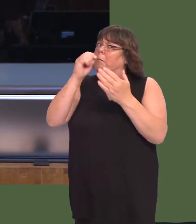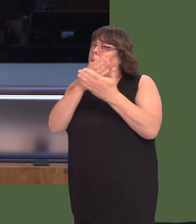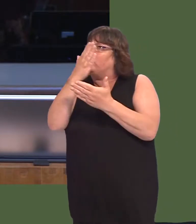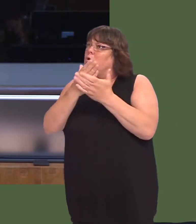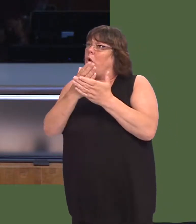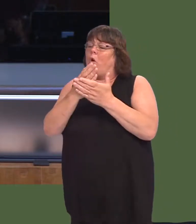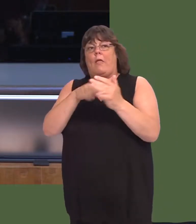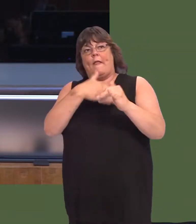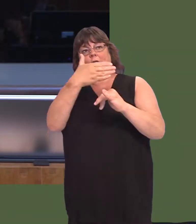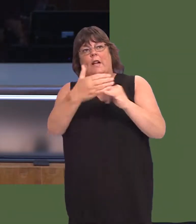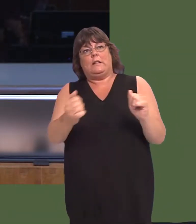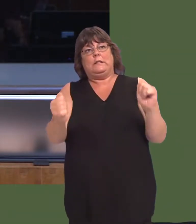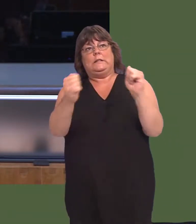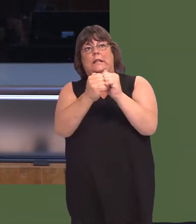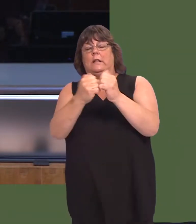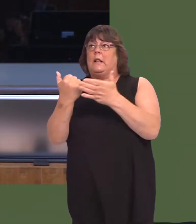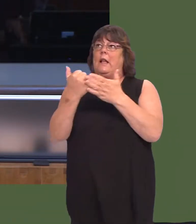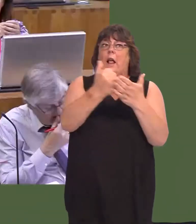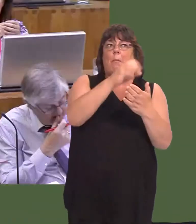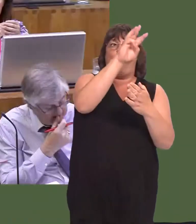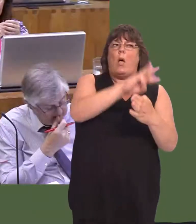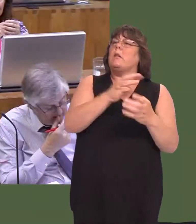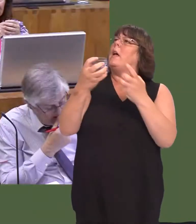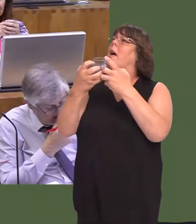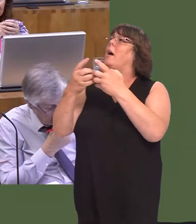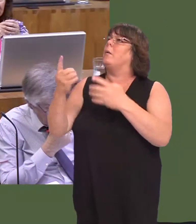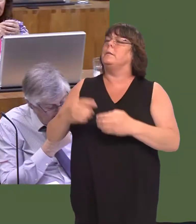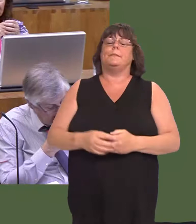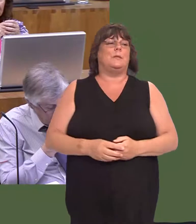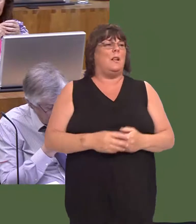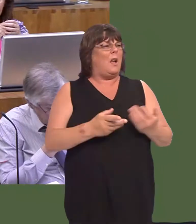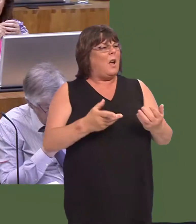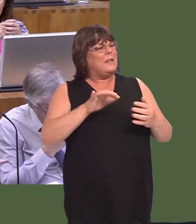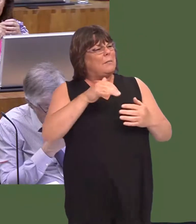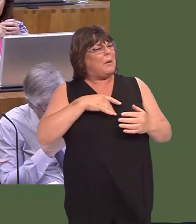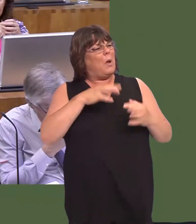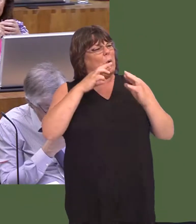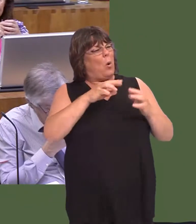that the final deal is one that works for Wales? Carwyn Jones: I would sometimes hope that the leader of Plaid Cymru actually listens